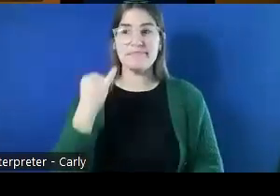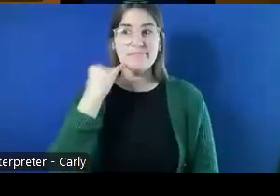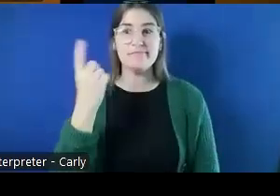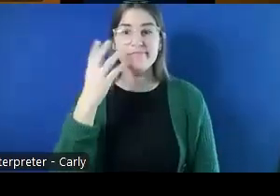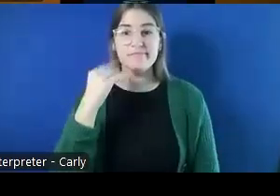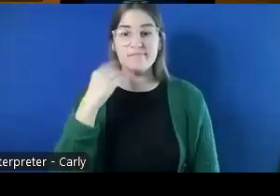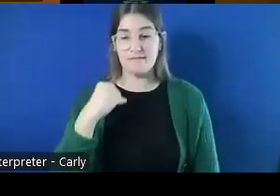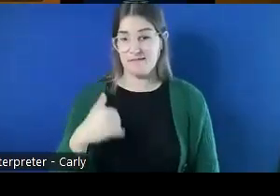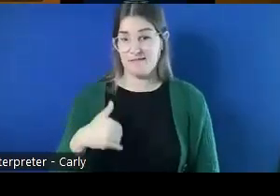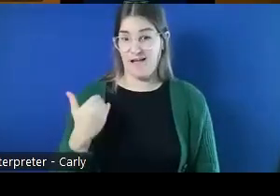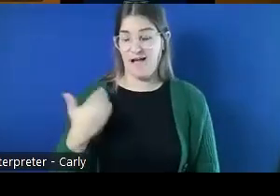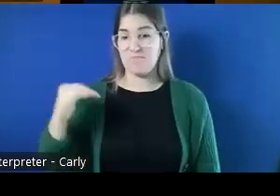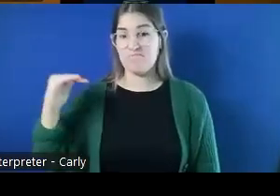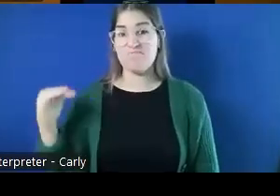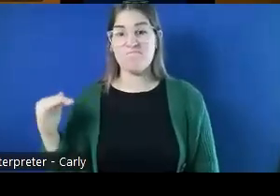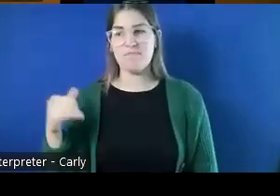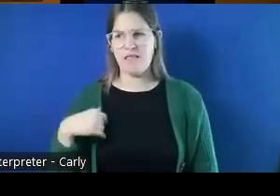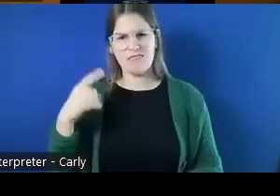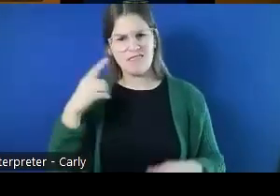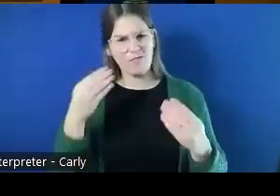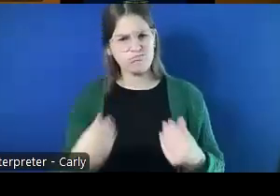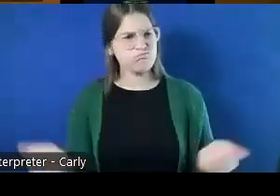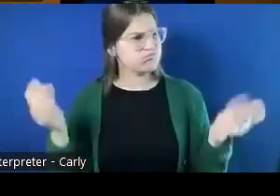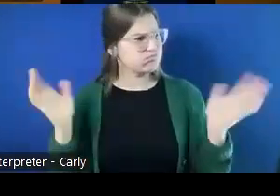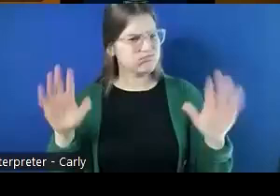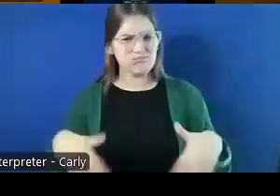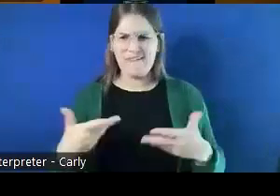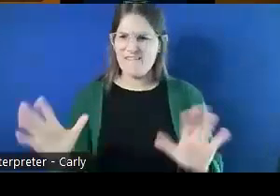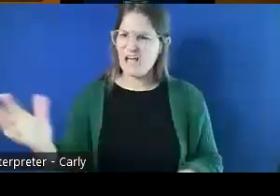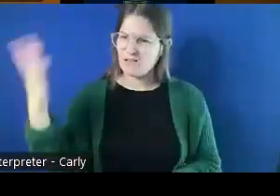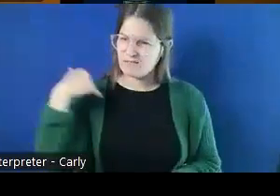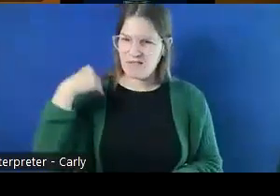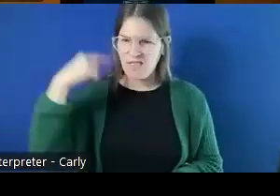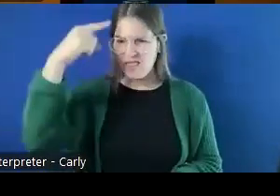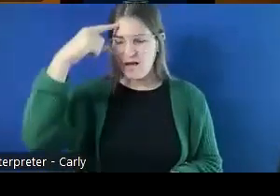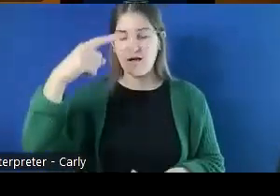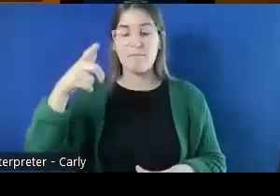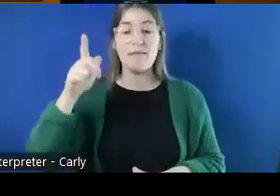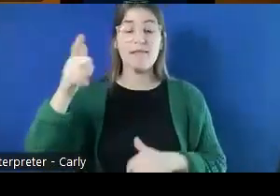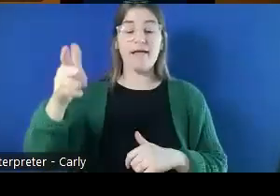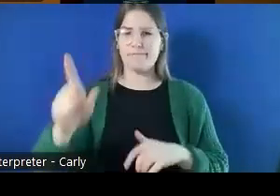on and they may think they've resolved emotions but it it may come up in in sessions even though